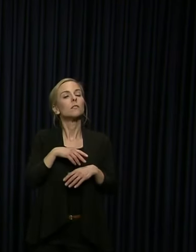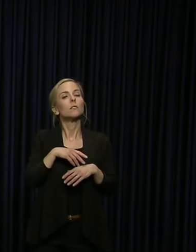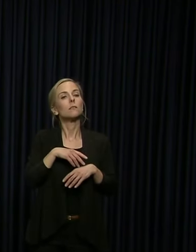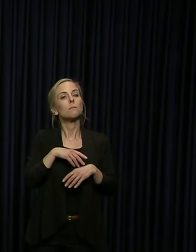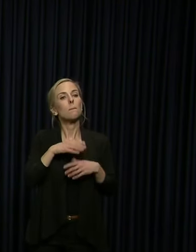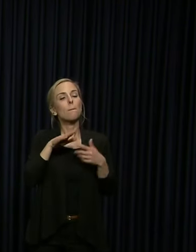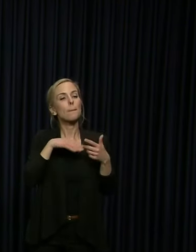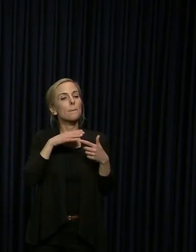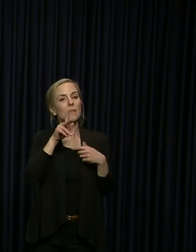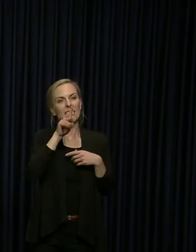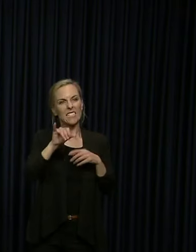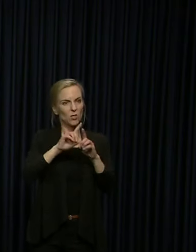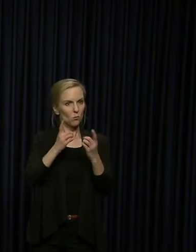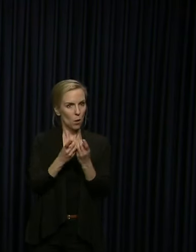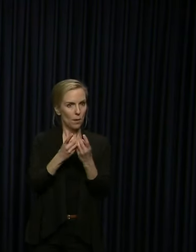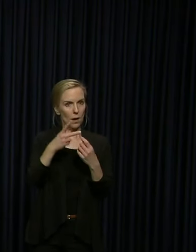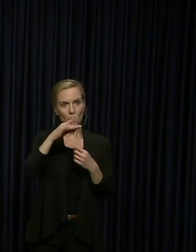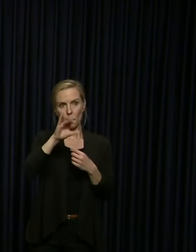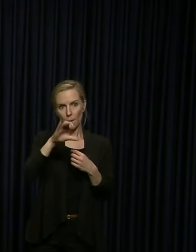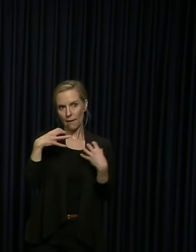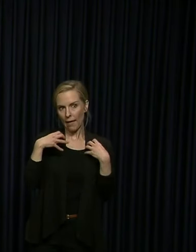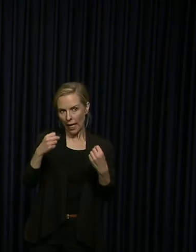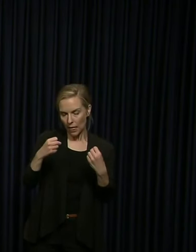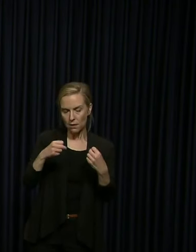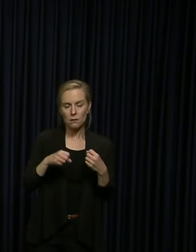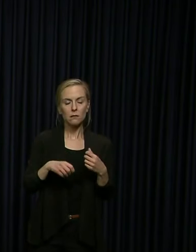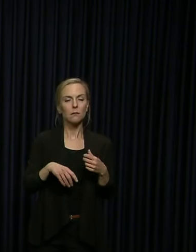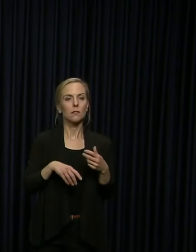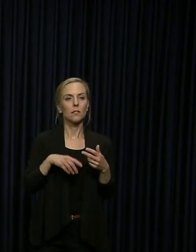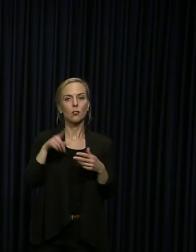CORONAVIRUS IN KENTUCKY,